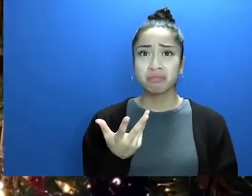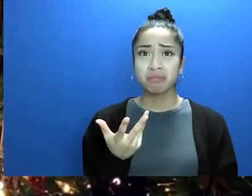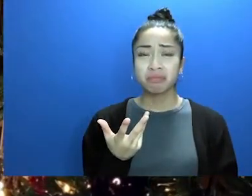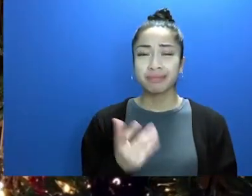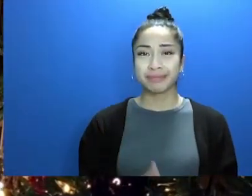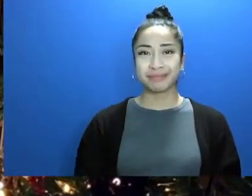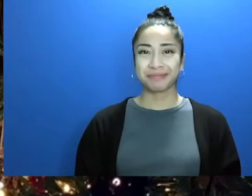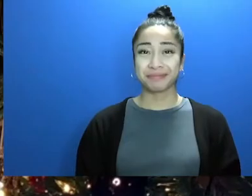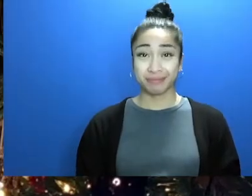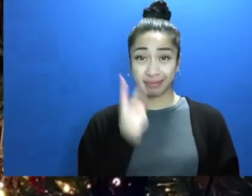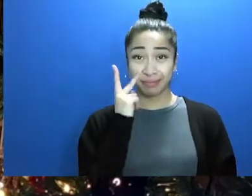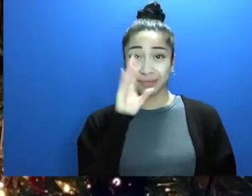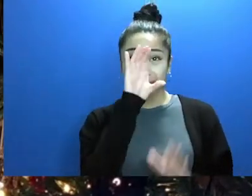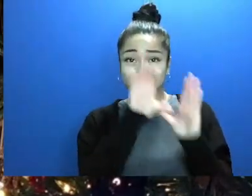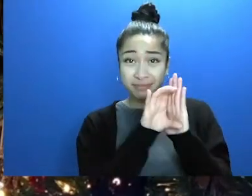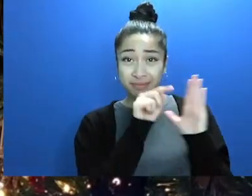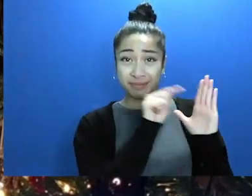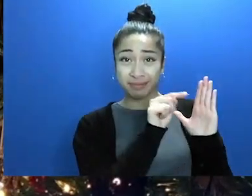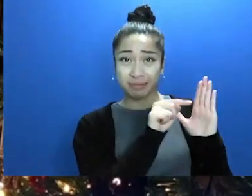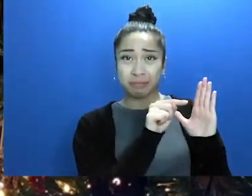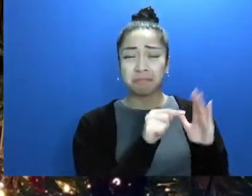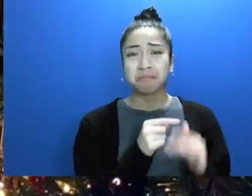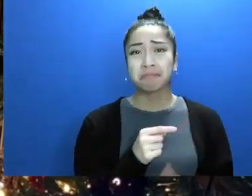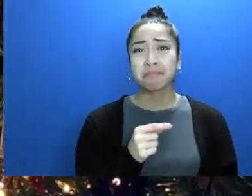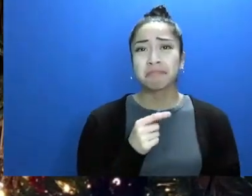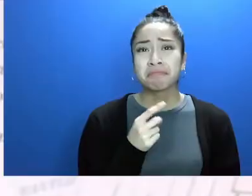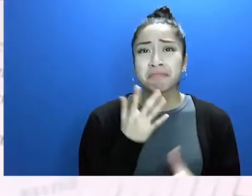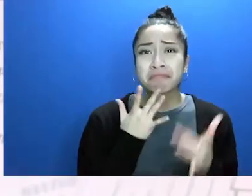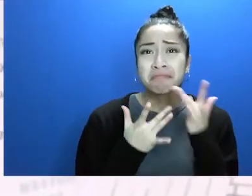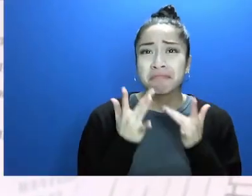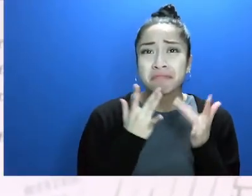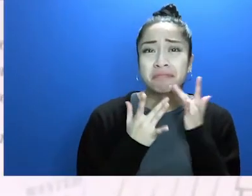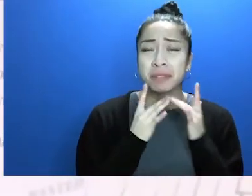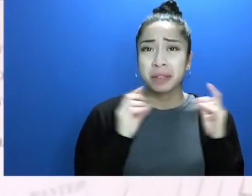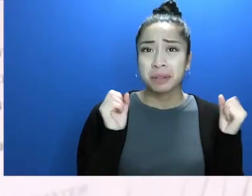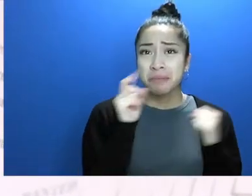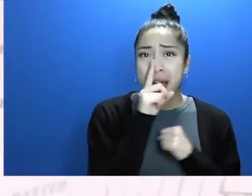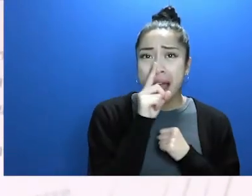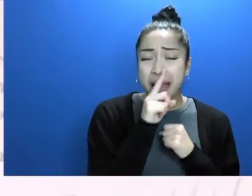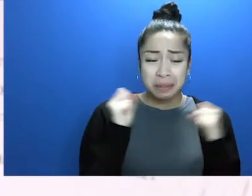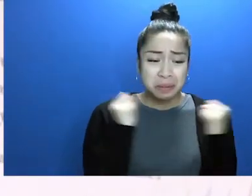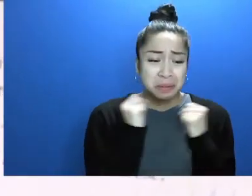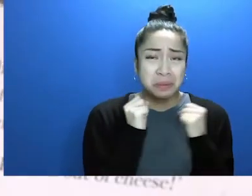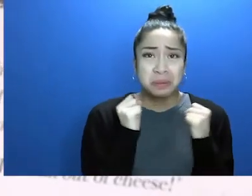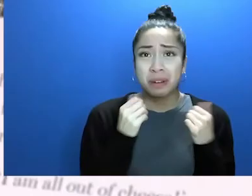there they are look at the shivering little mice oh under their little house made out of cans